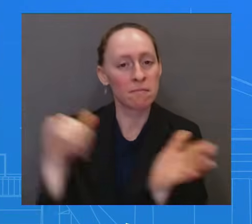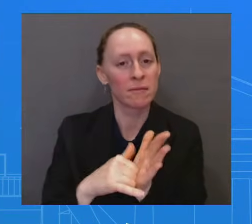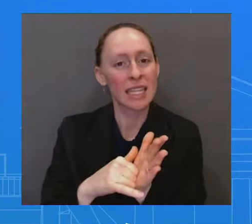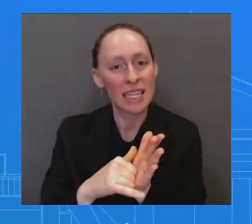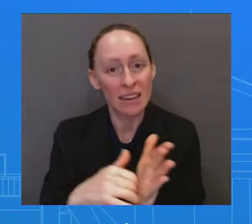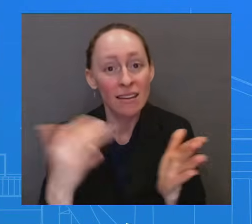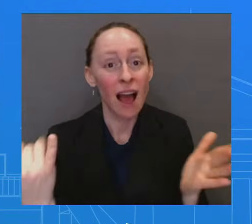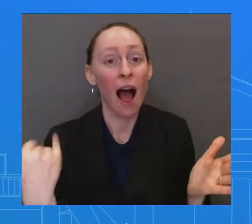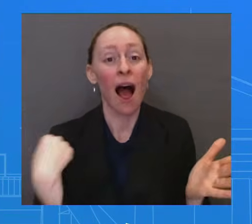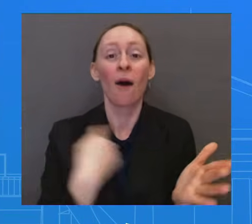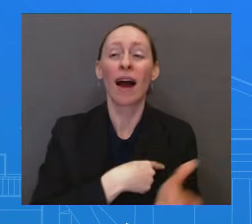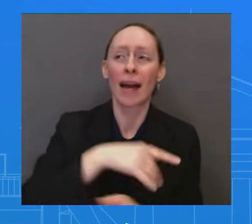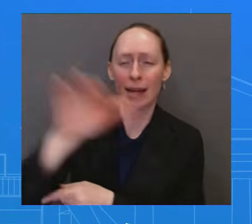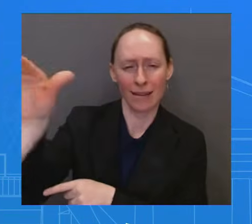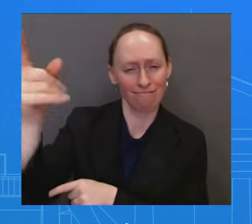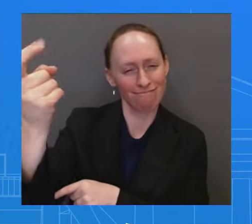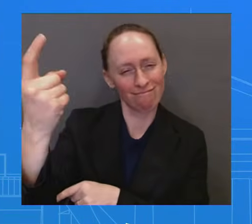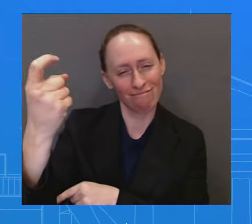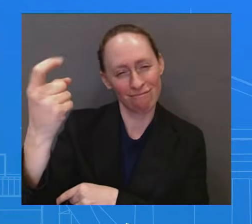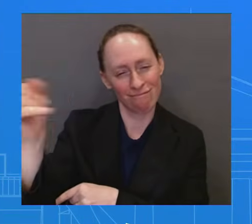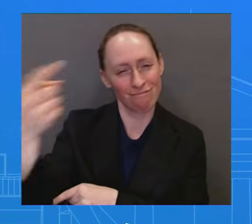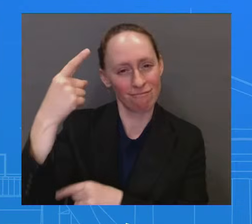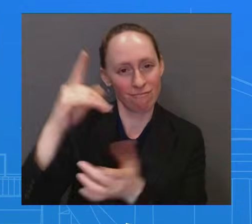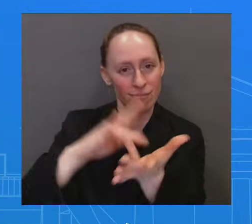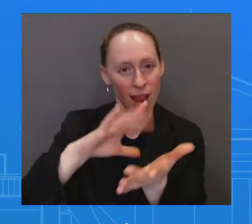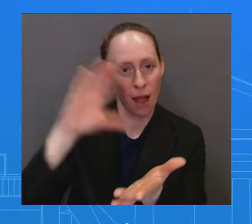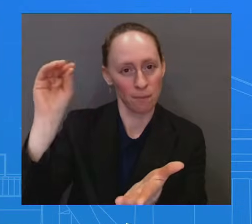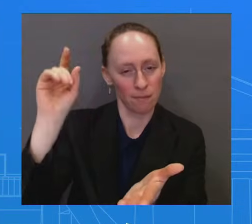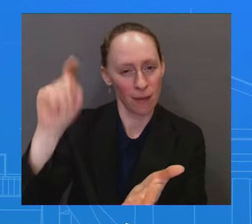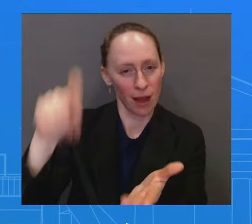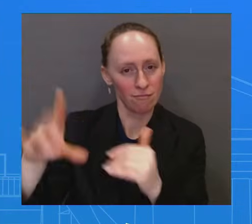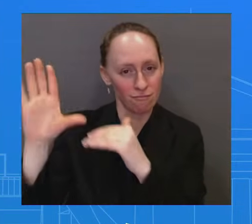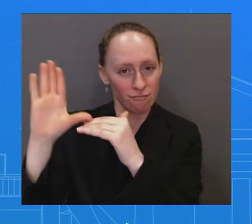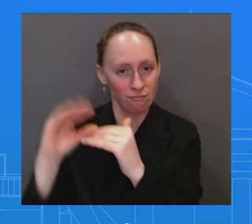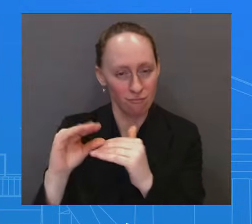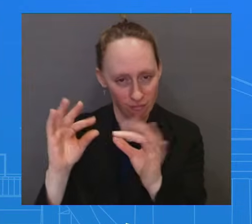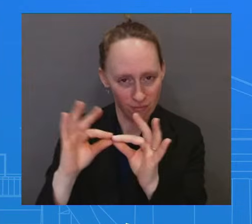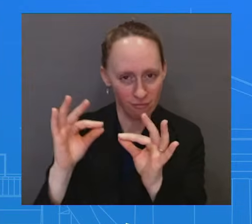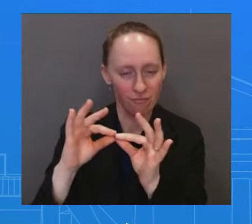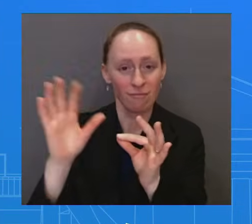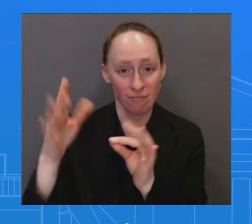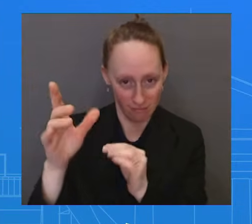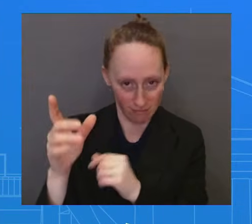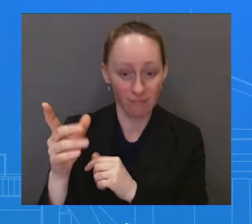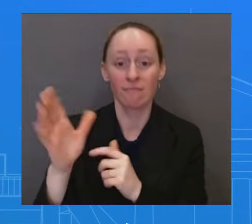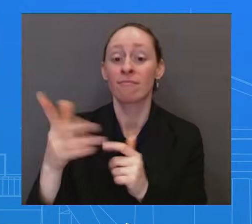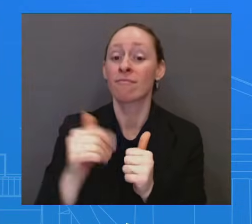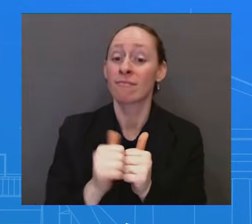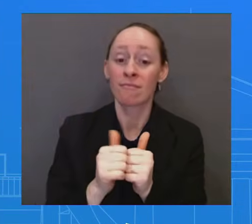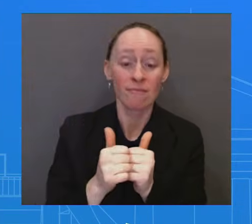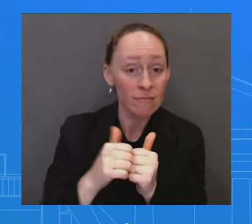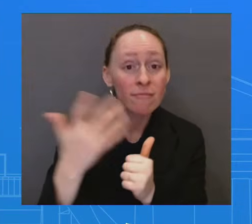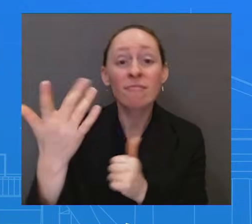at 35 bucks for seniors, allow Medicare to negotiate lower prescription drug prices for the first time ever,